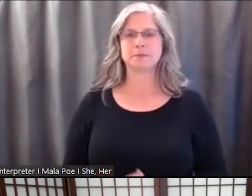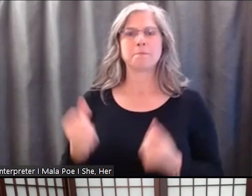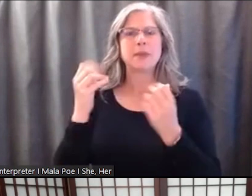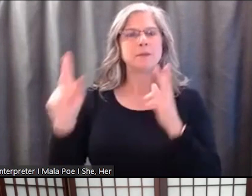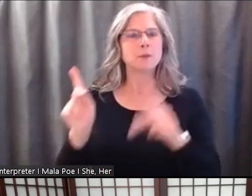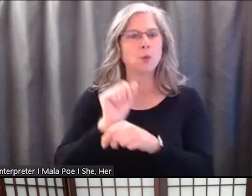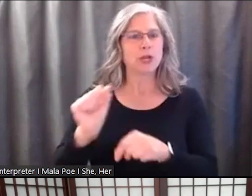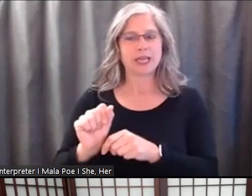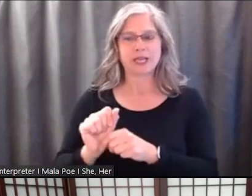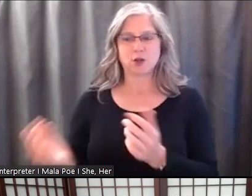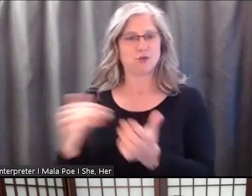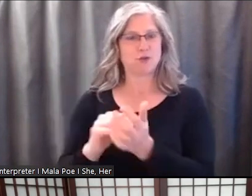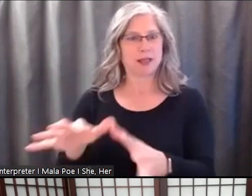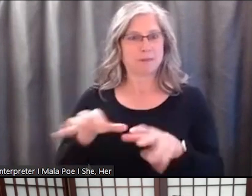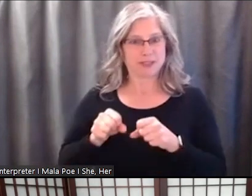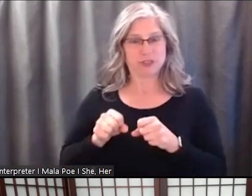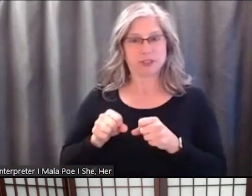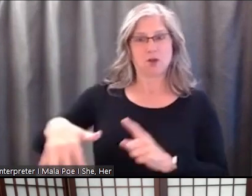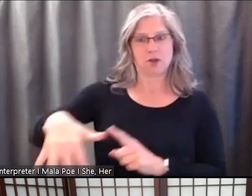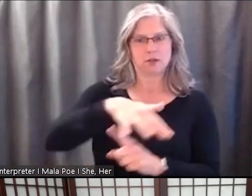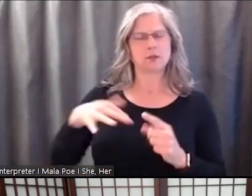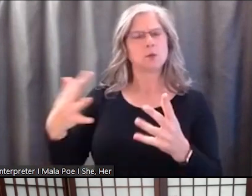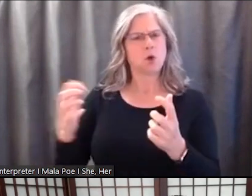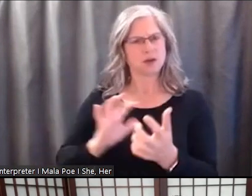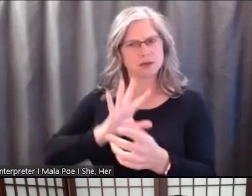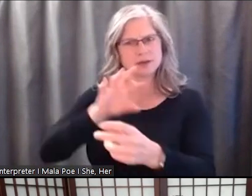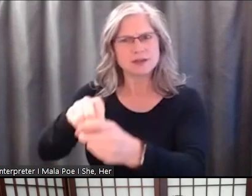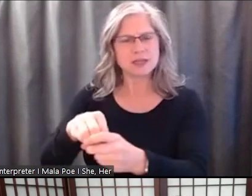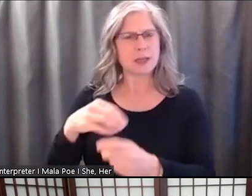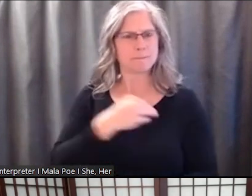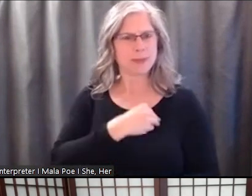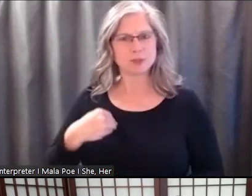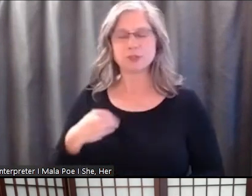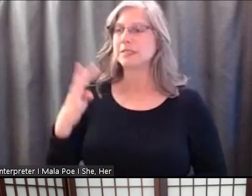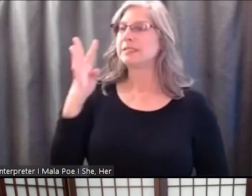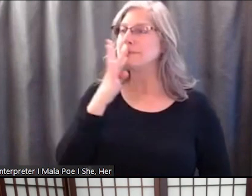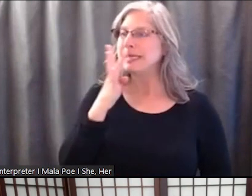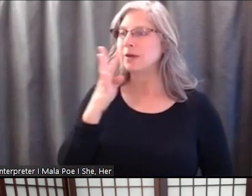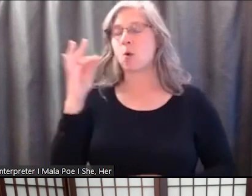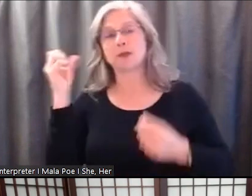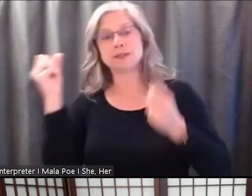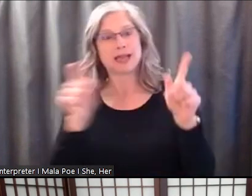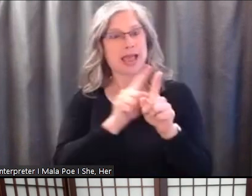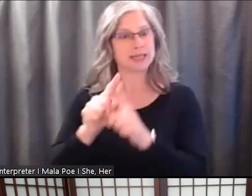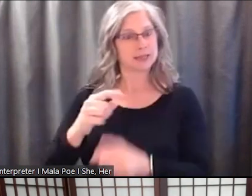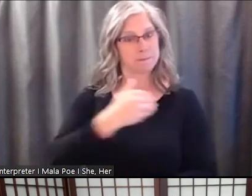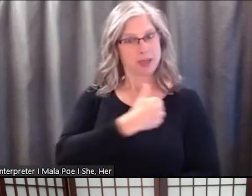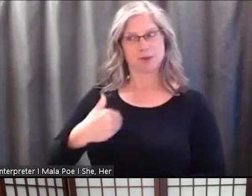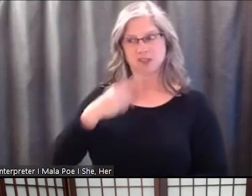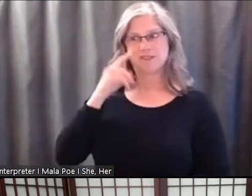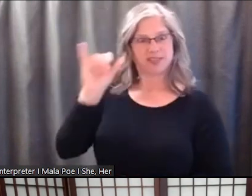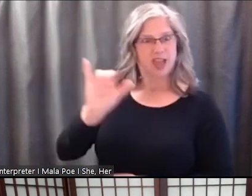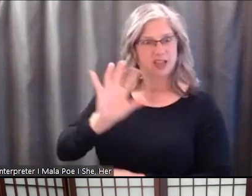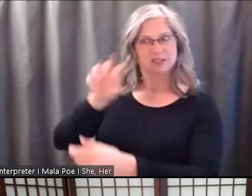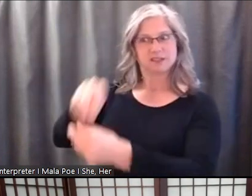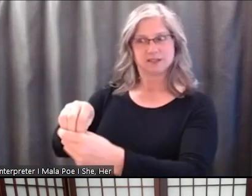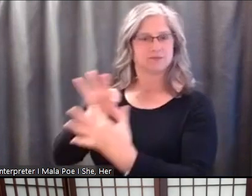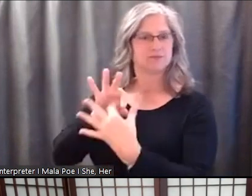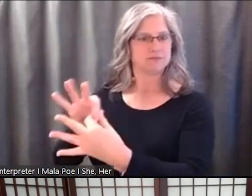they want to be members and to be able to speak as members or sign as members of their respective communities in ways that are culturally grounded.